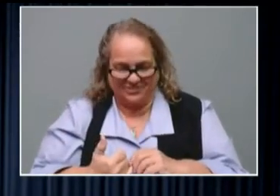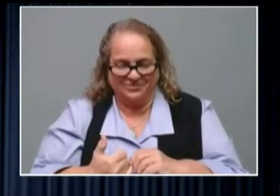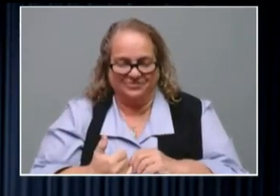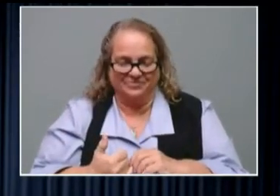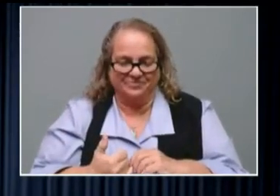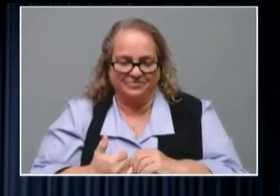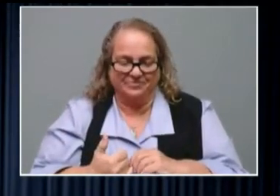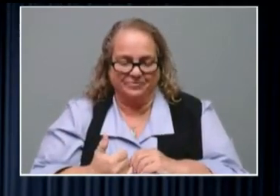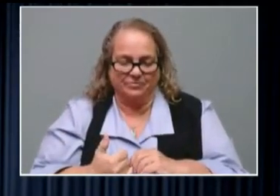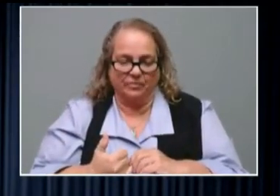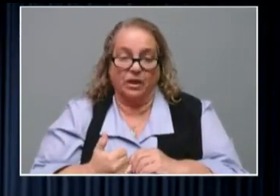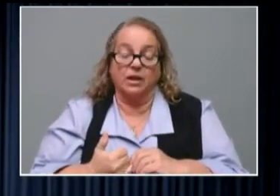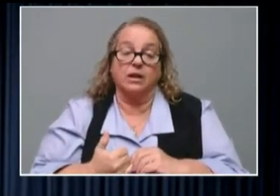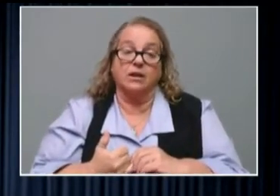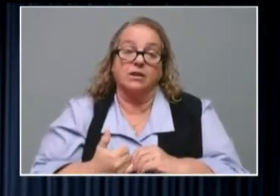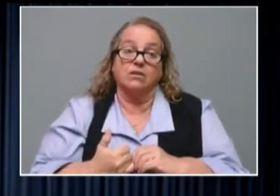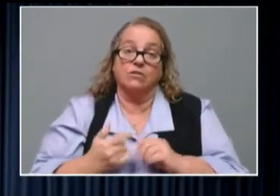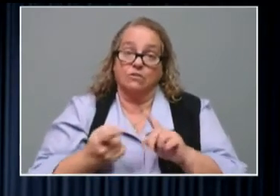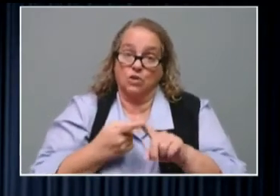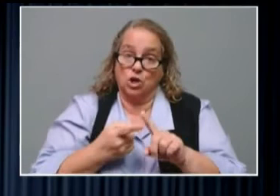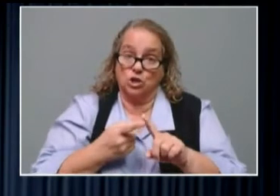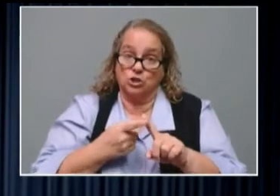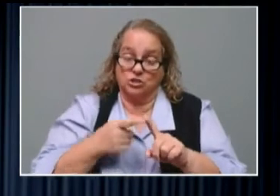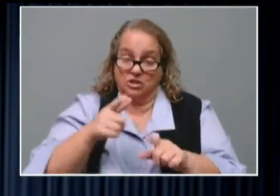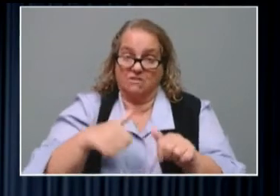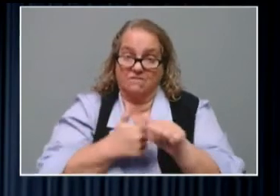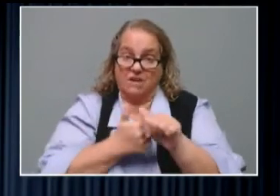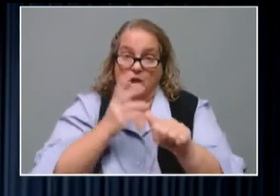of all this is this would be a follow up question I asked you last week and